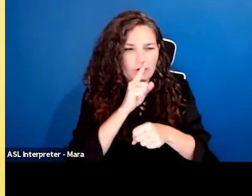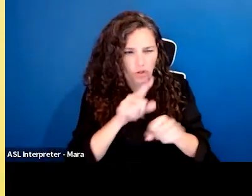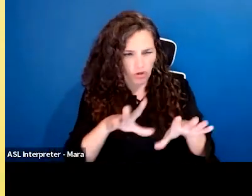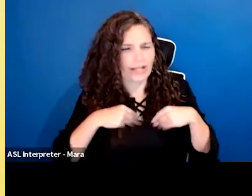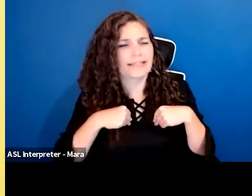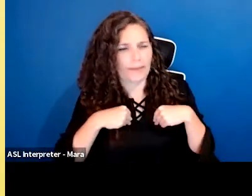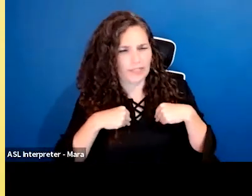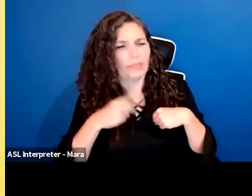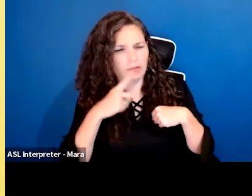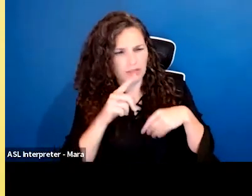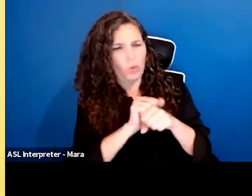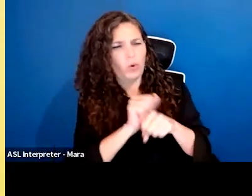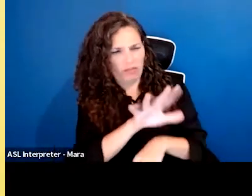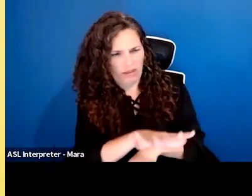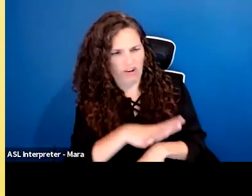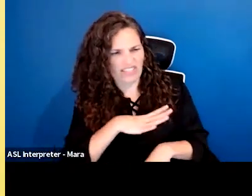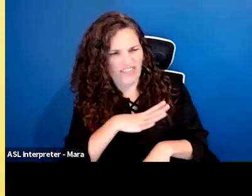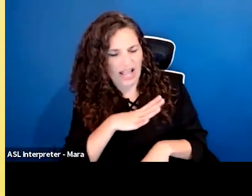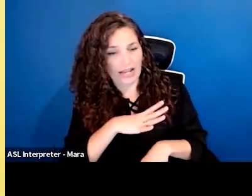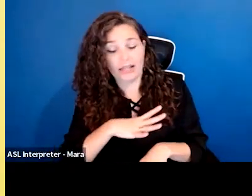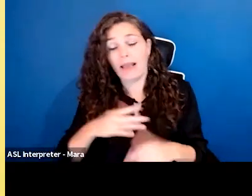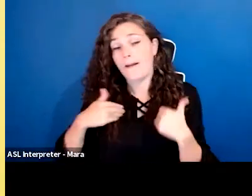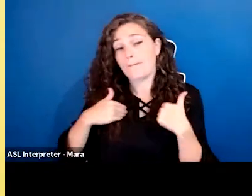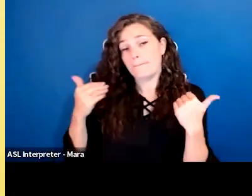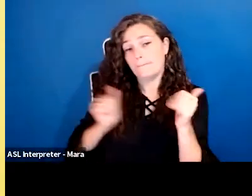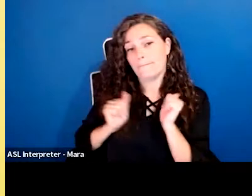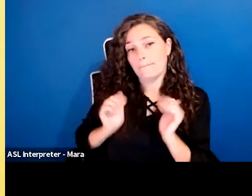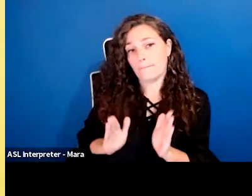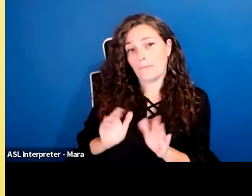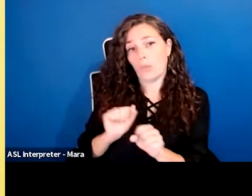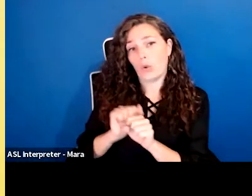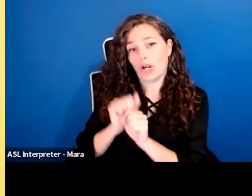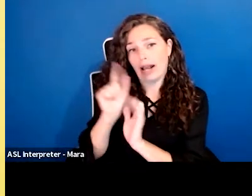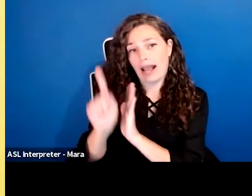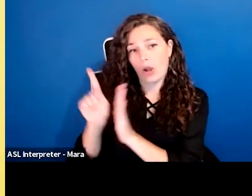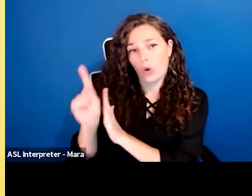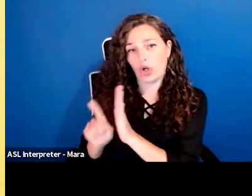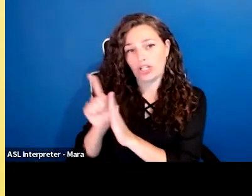minors work hours and educational requirements we look over.